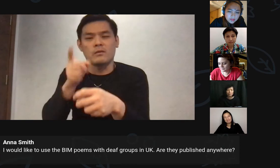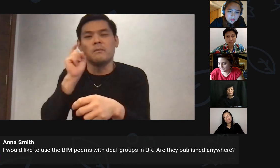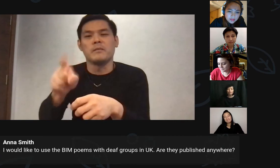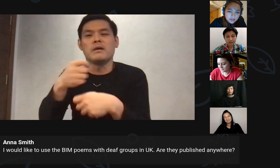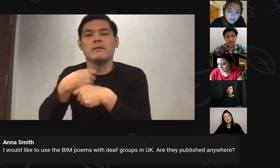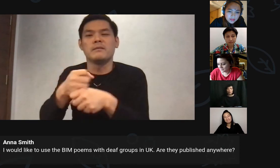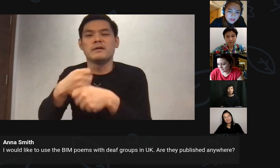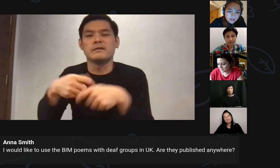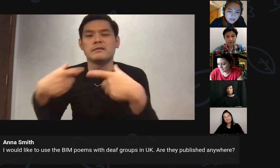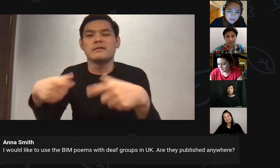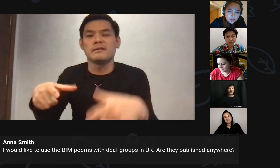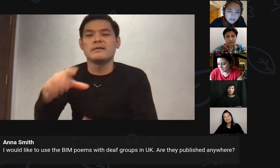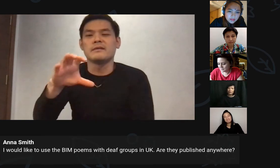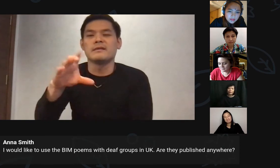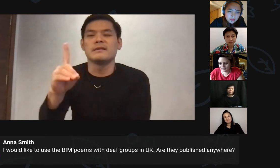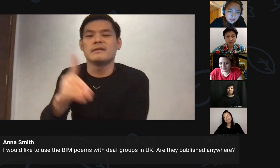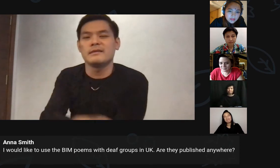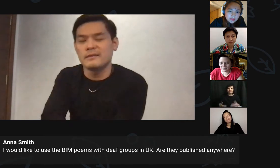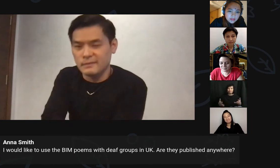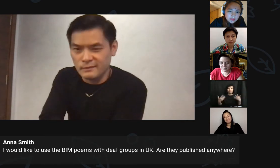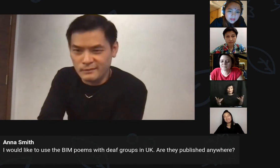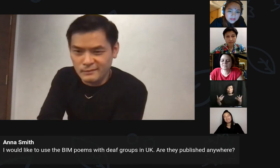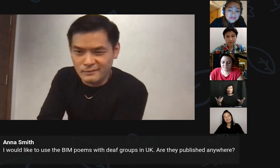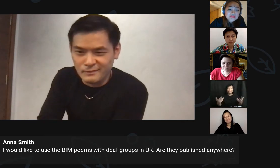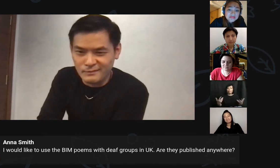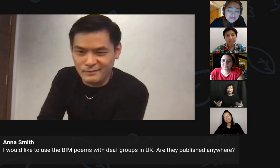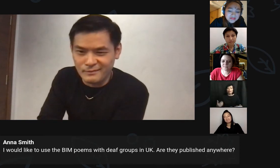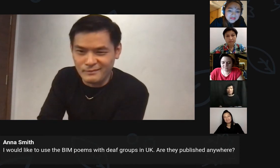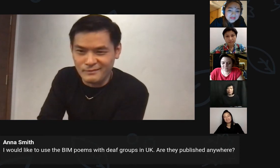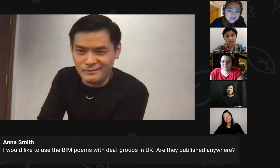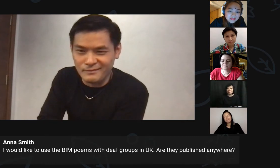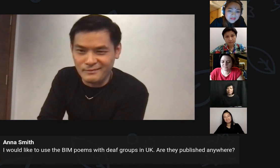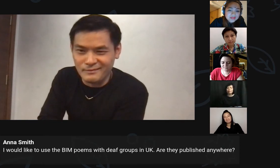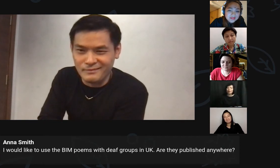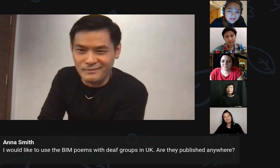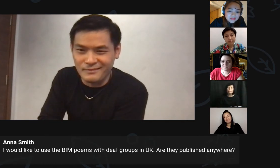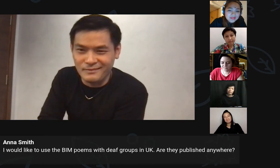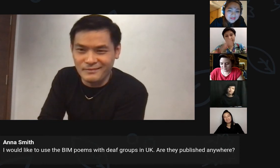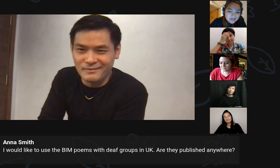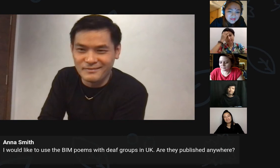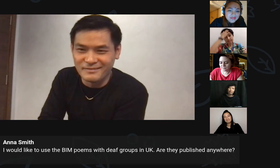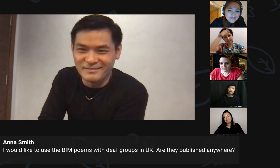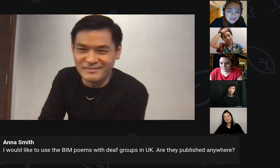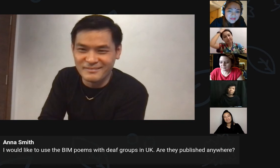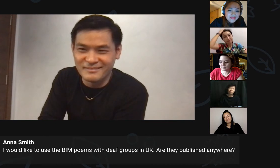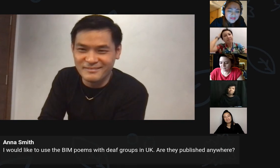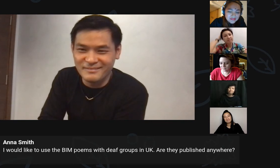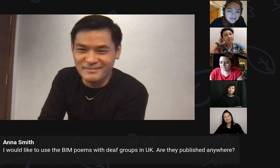on a video form not on a the print media form.